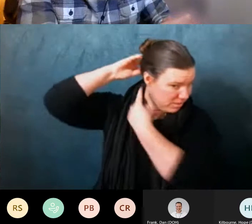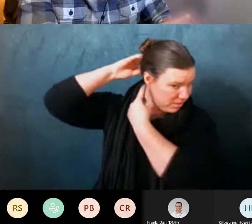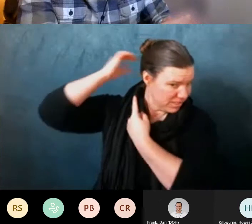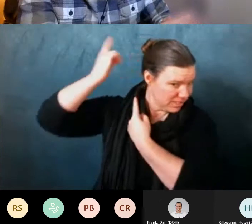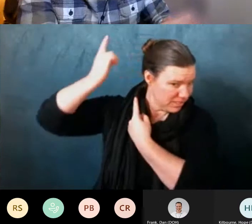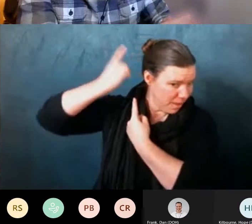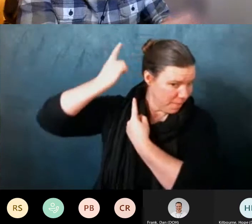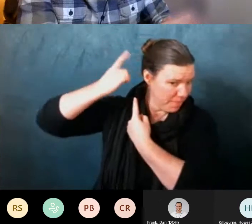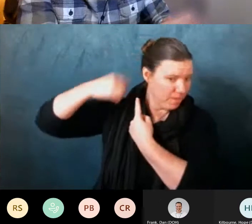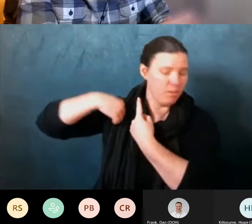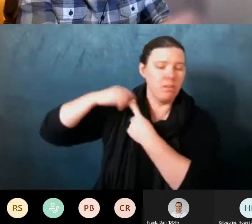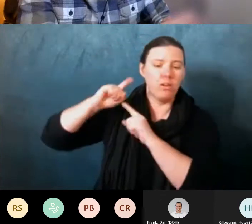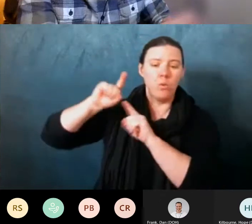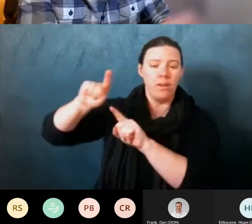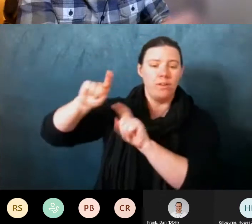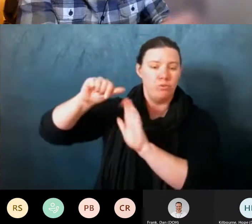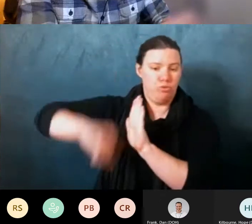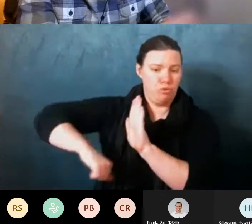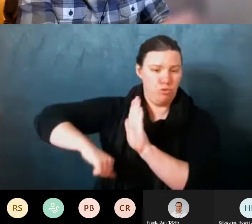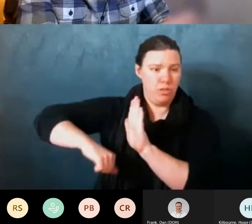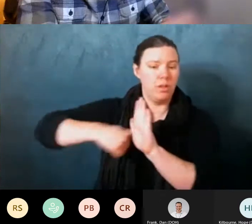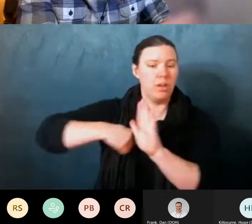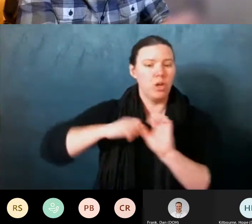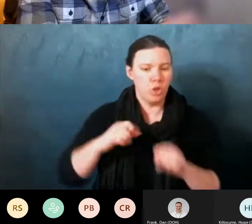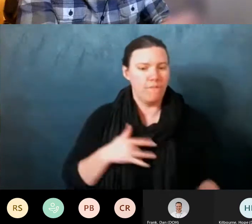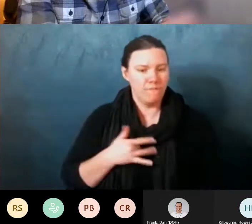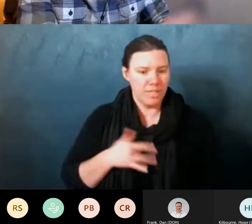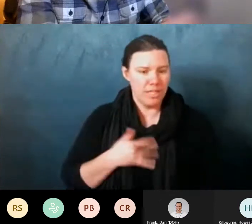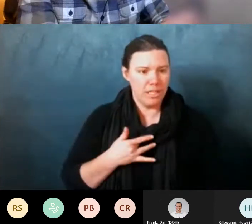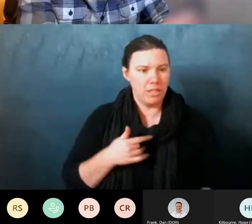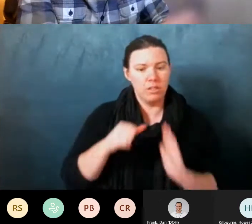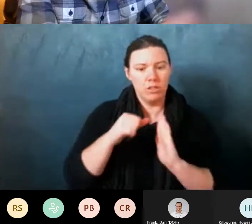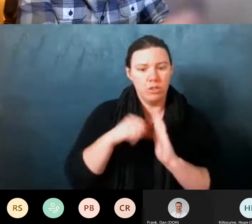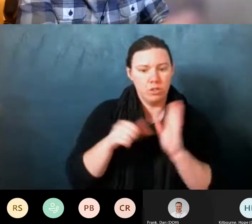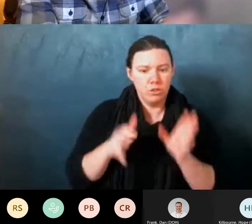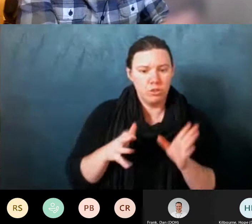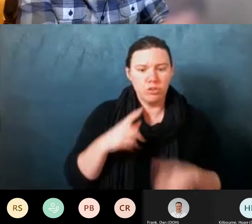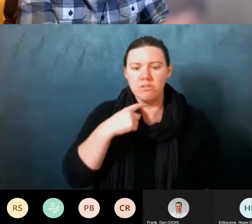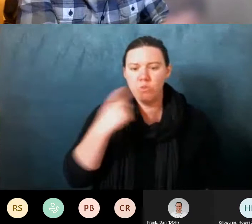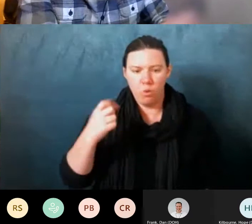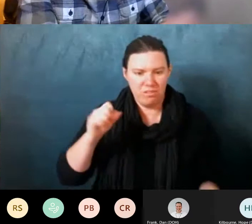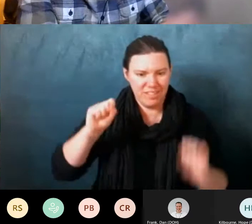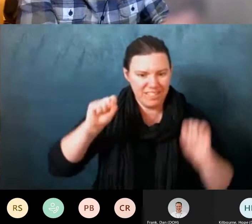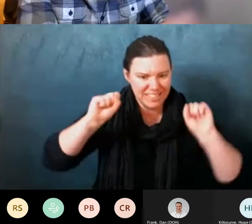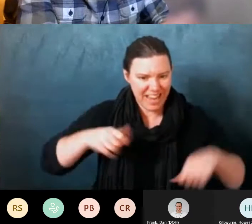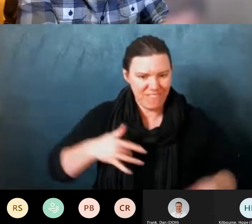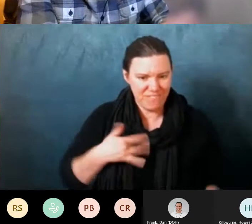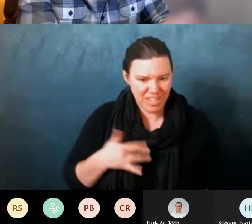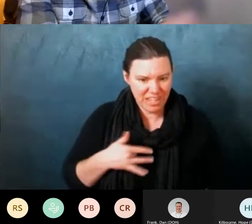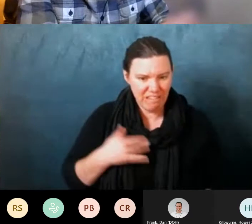The surgeon was cutting my head and I could feel what she was doing. I told her that it was hurting. Excuse me, I told her that it was hurting.